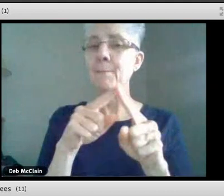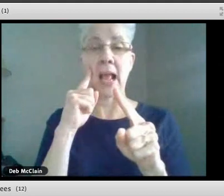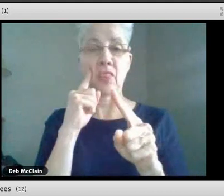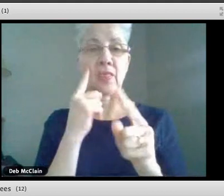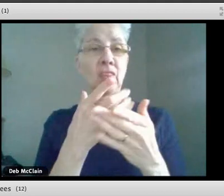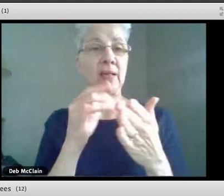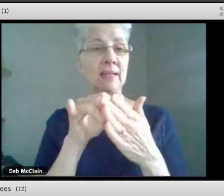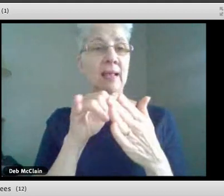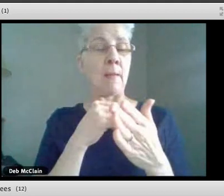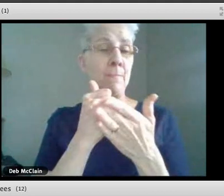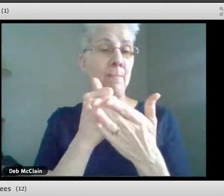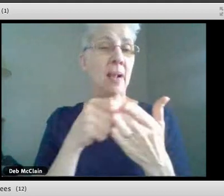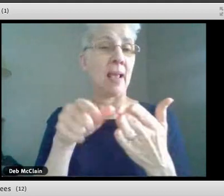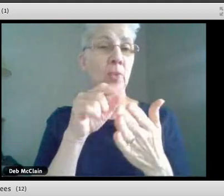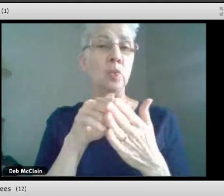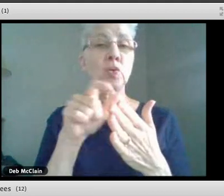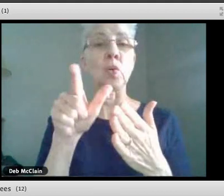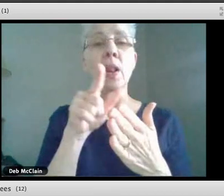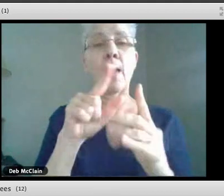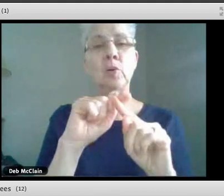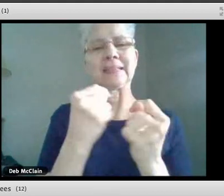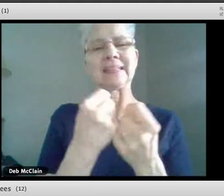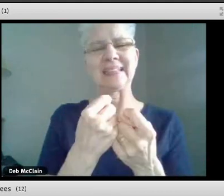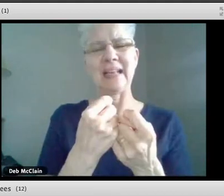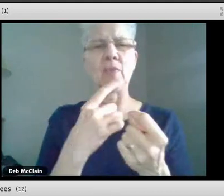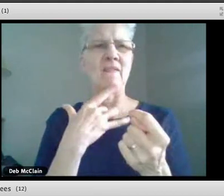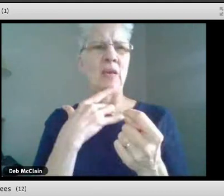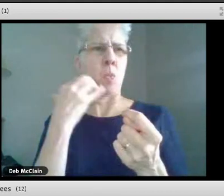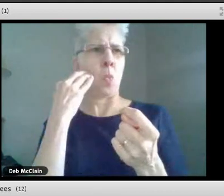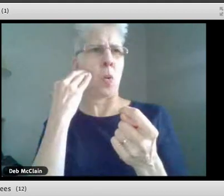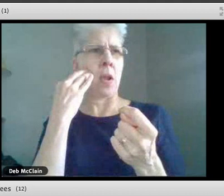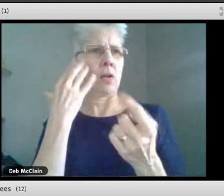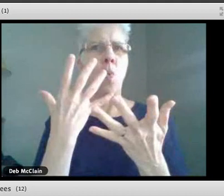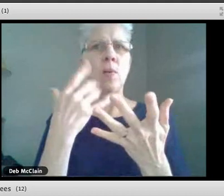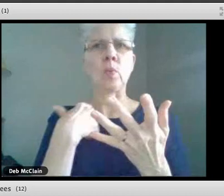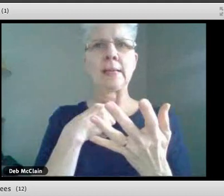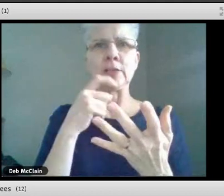that might help you and your library team just kind of be aware and think about things.